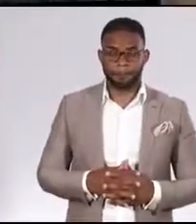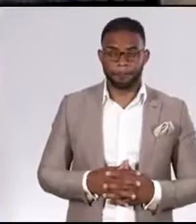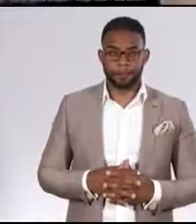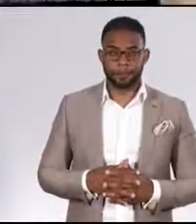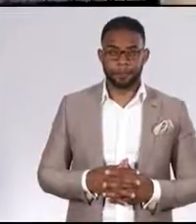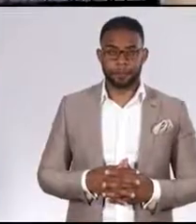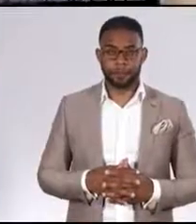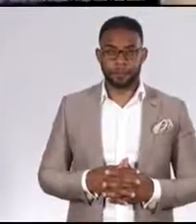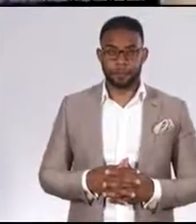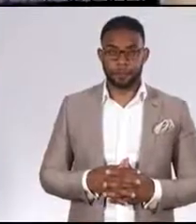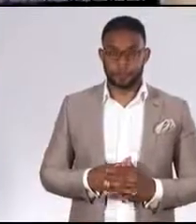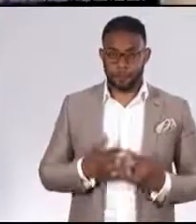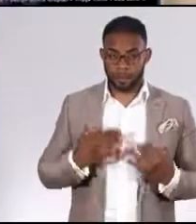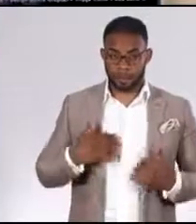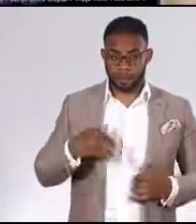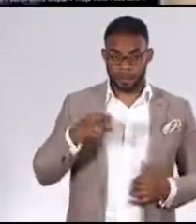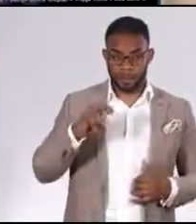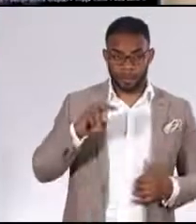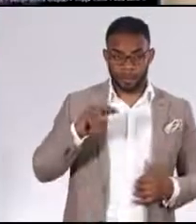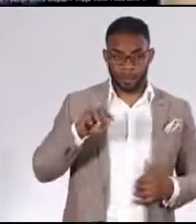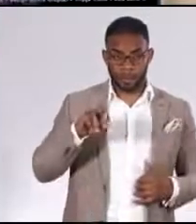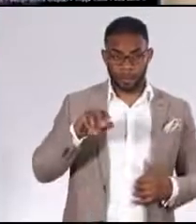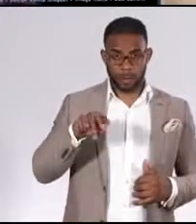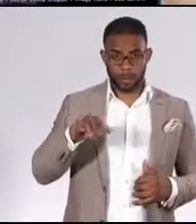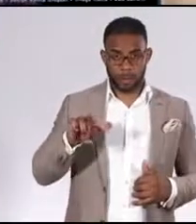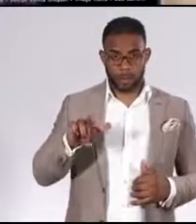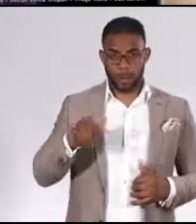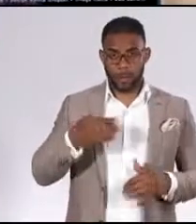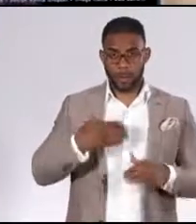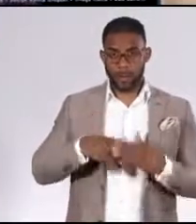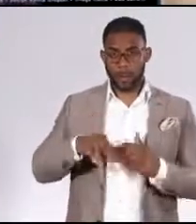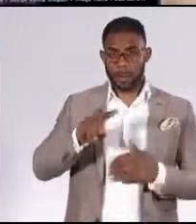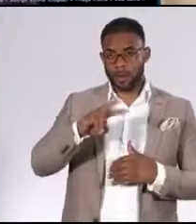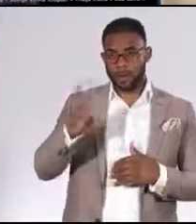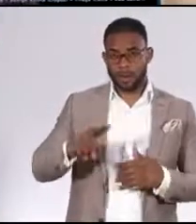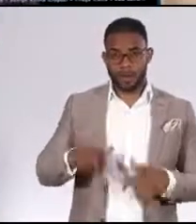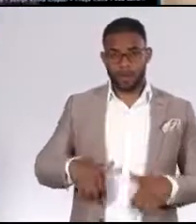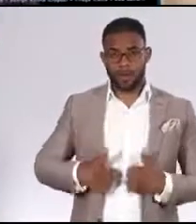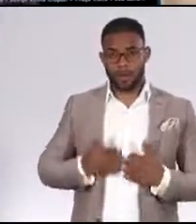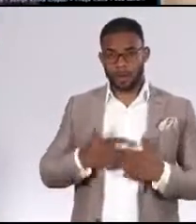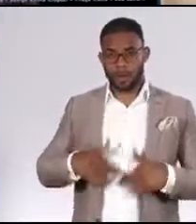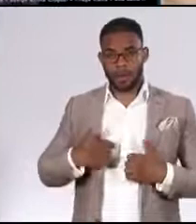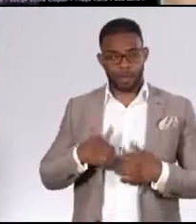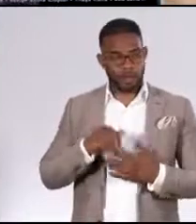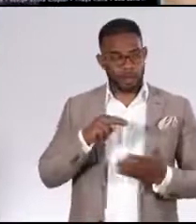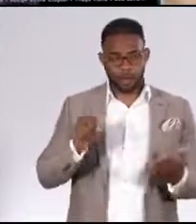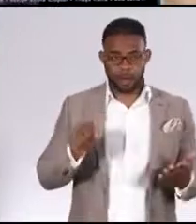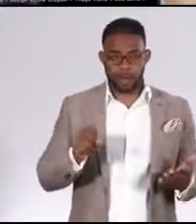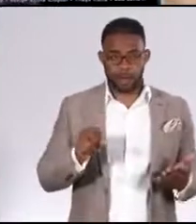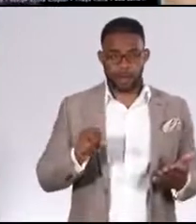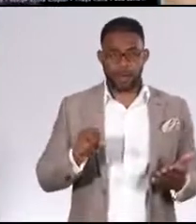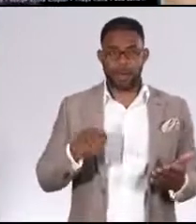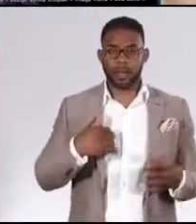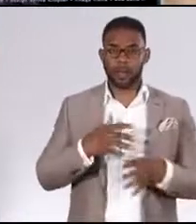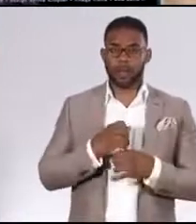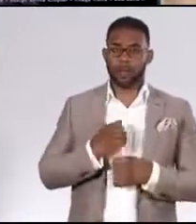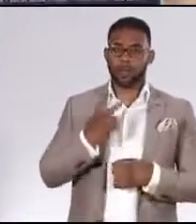Under san francisco, the morning, venezuela leave most of my life in the united states, and the recipient of two cochlear implants